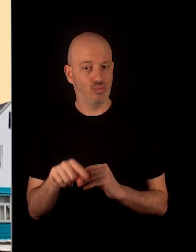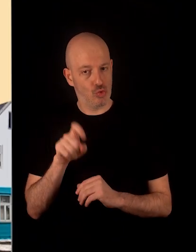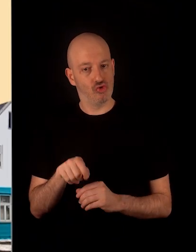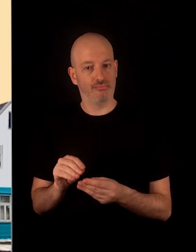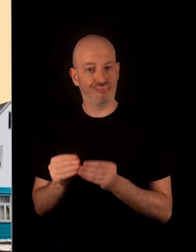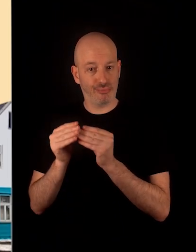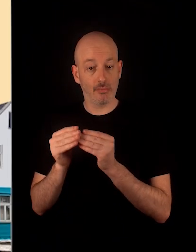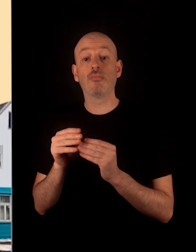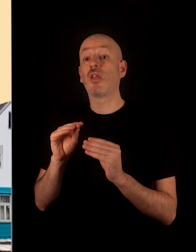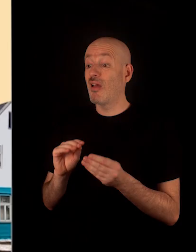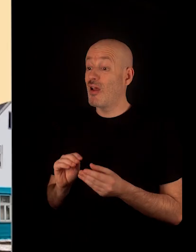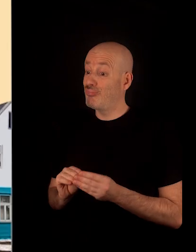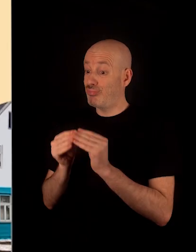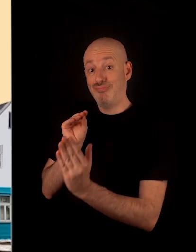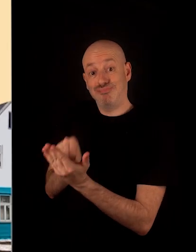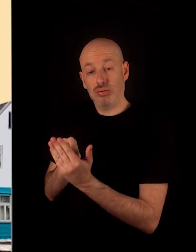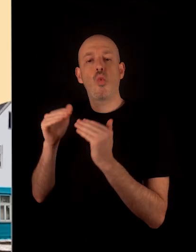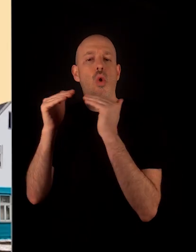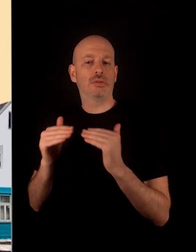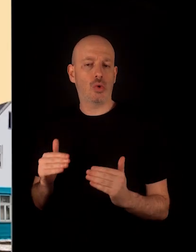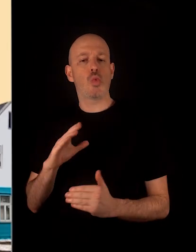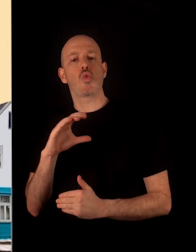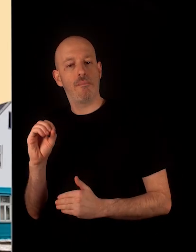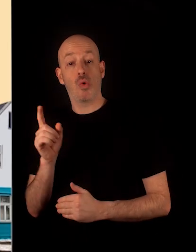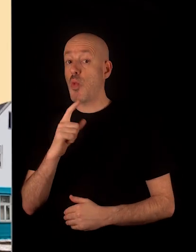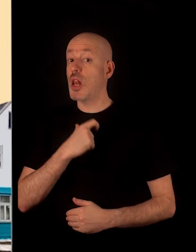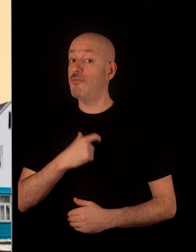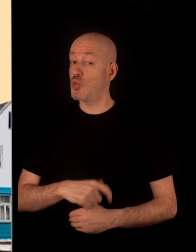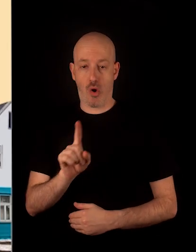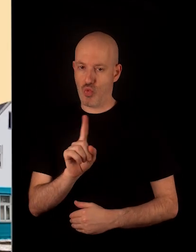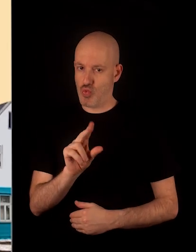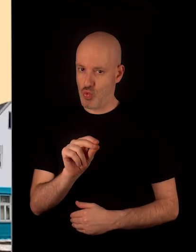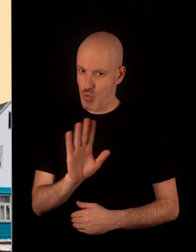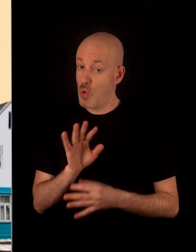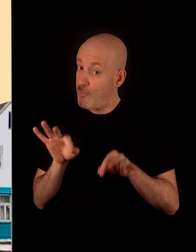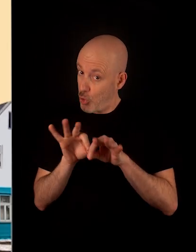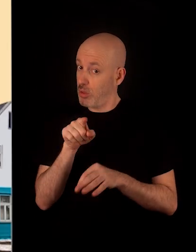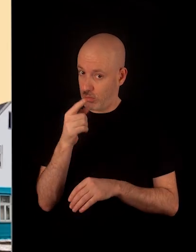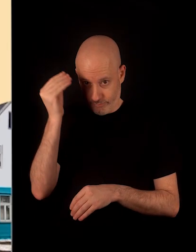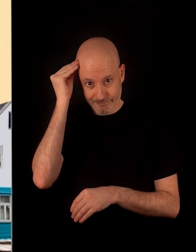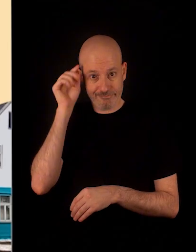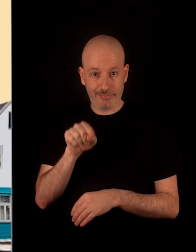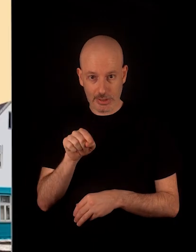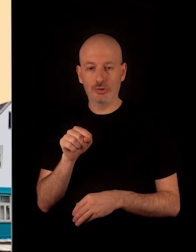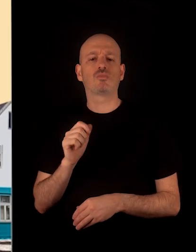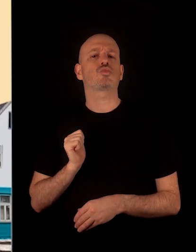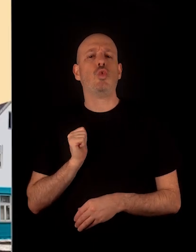to us to prove that the residency took place. This includes the travel tickets of the participants